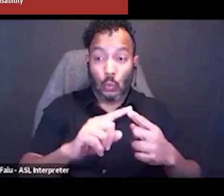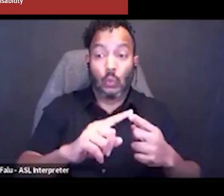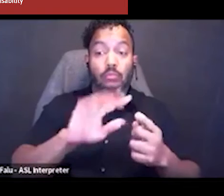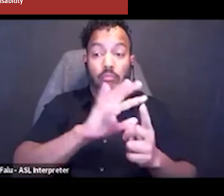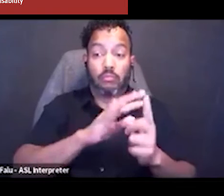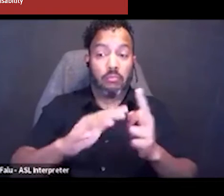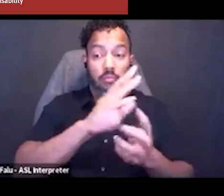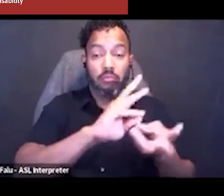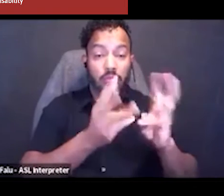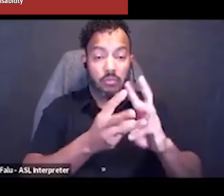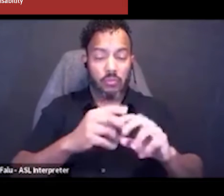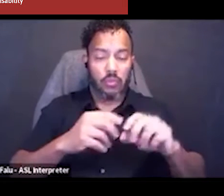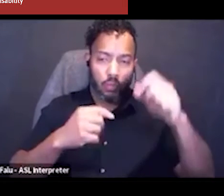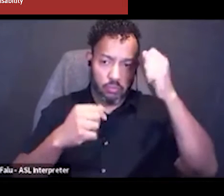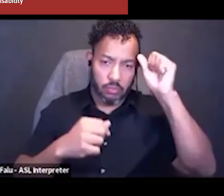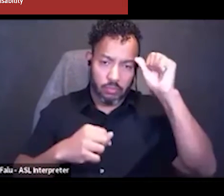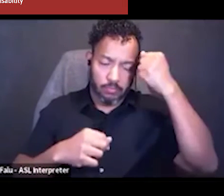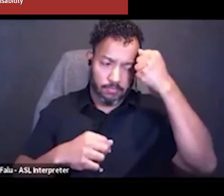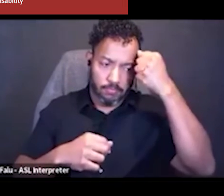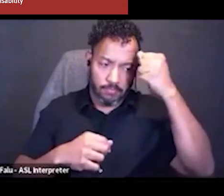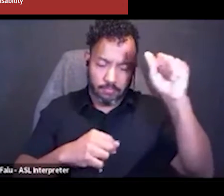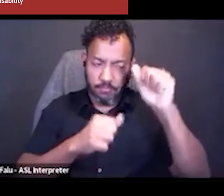preparedness response and recovery.